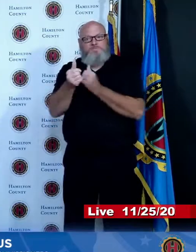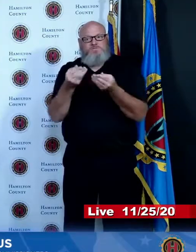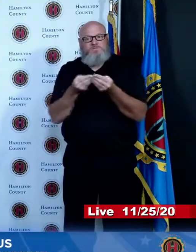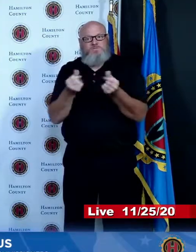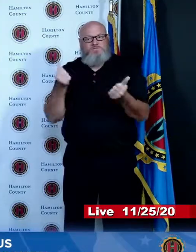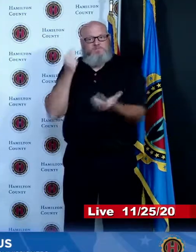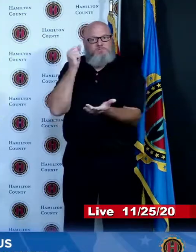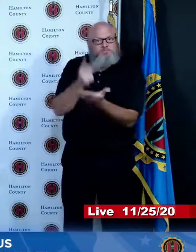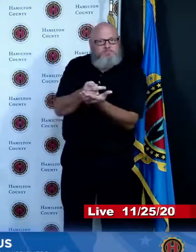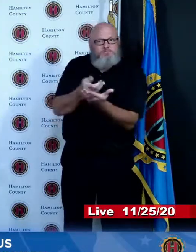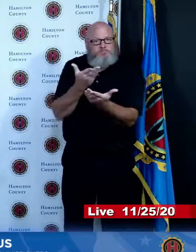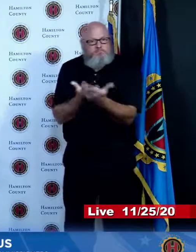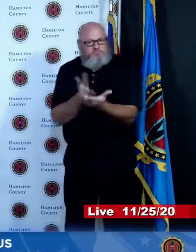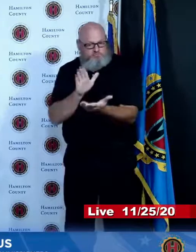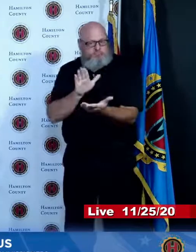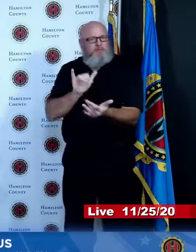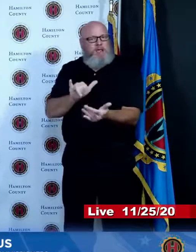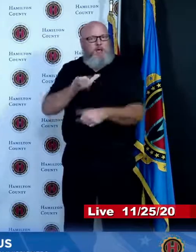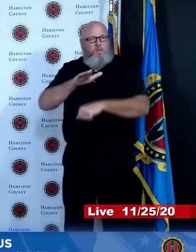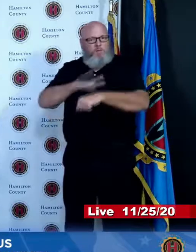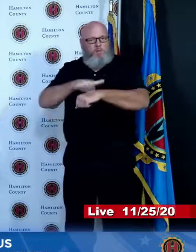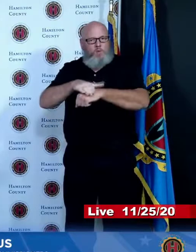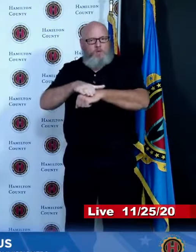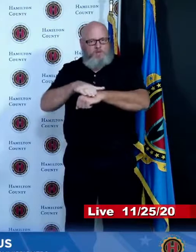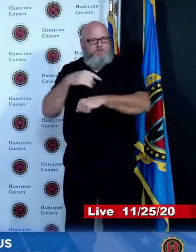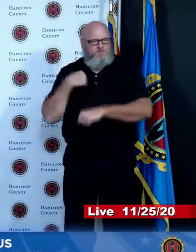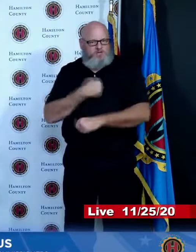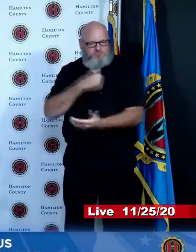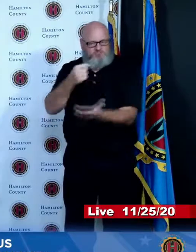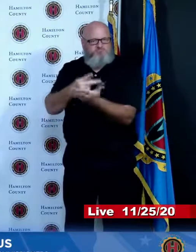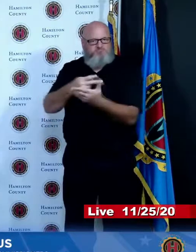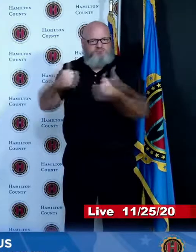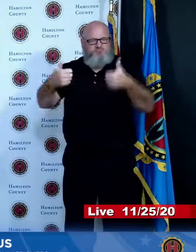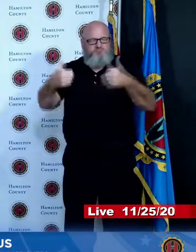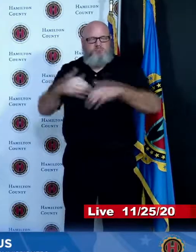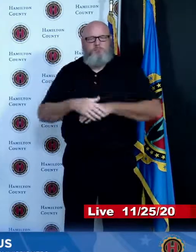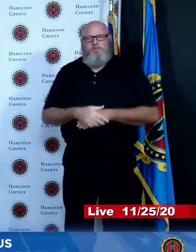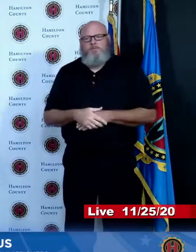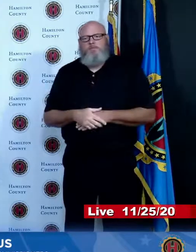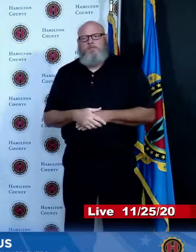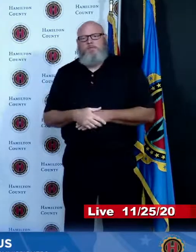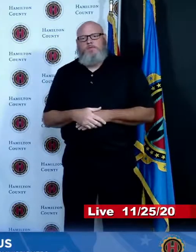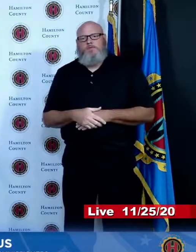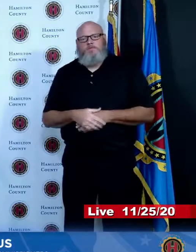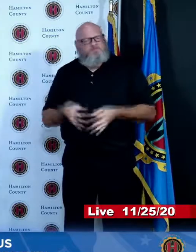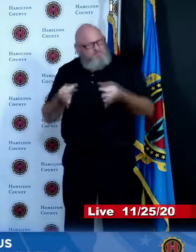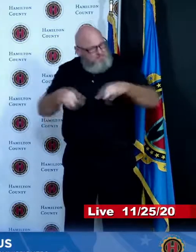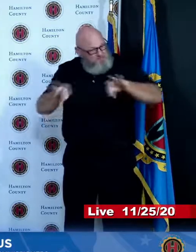remind people we you know safe practices wash your hands wear the mask stay at a distance from